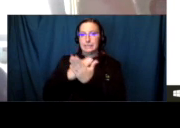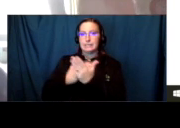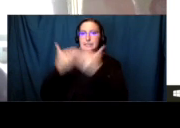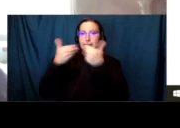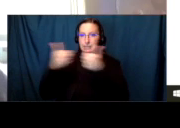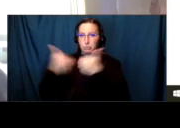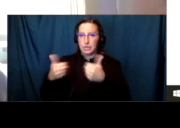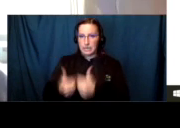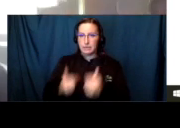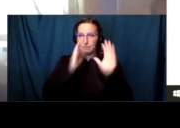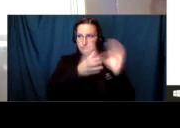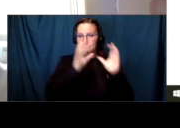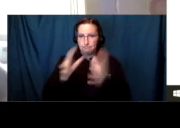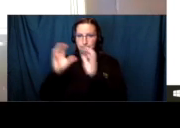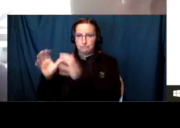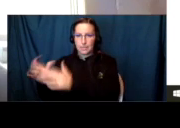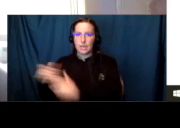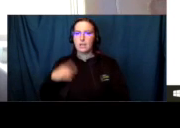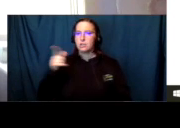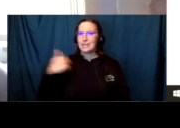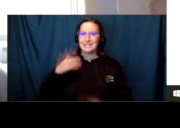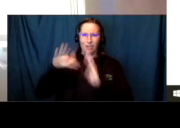and she even had so she has all those skills built into each lesson,